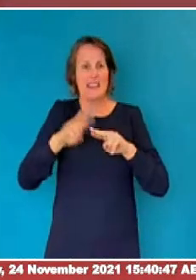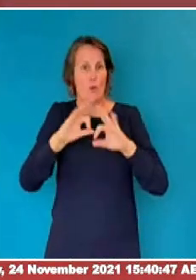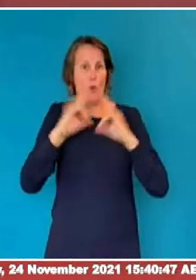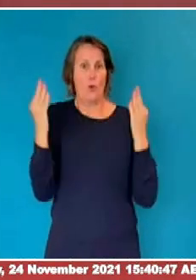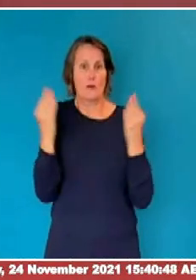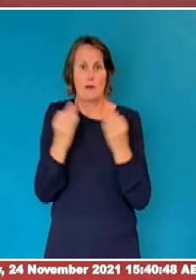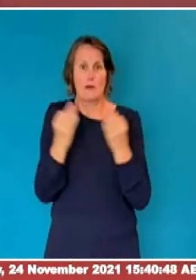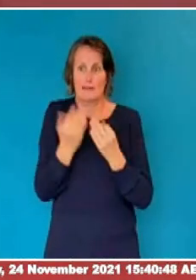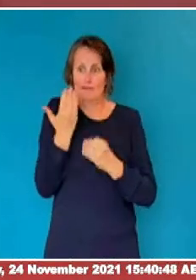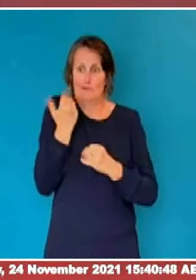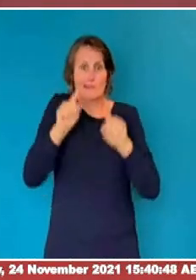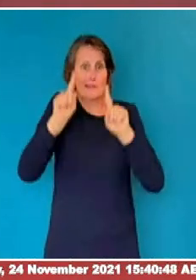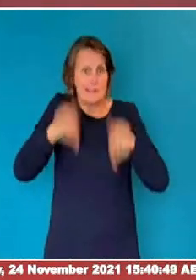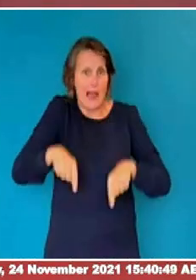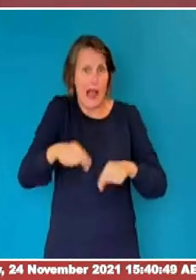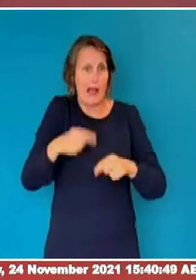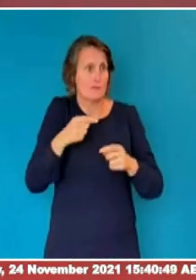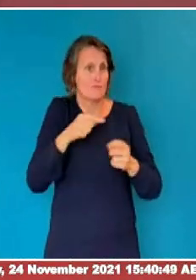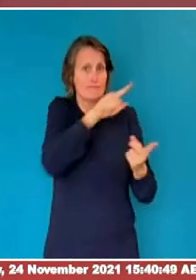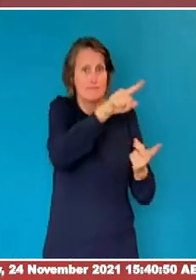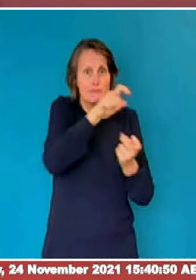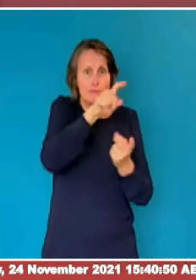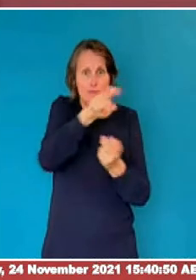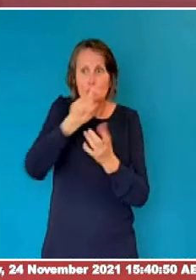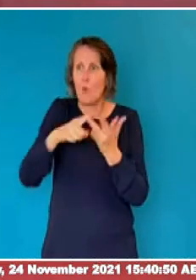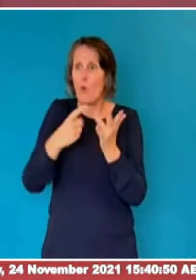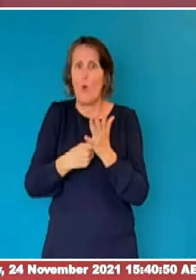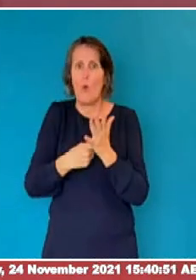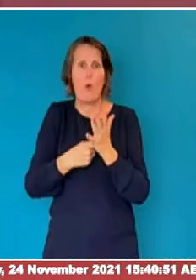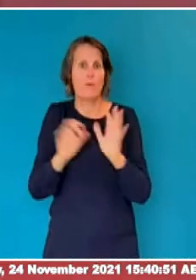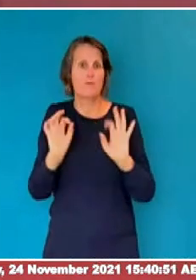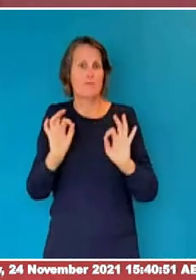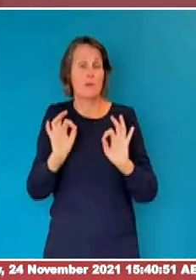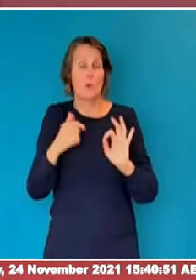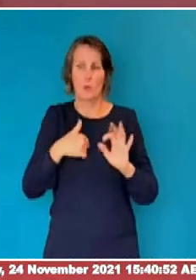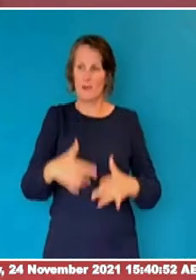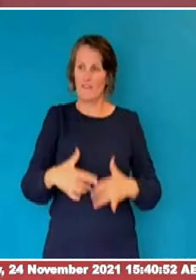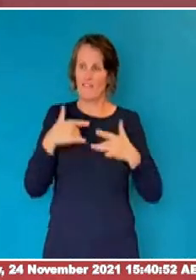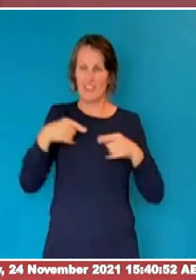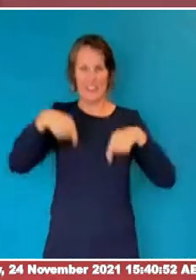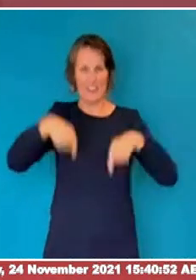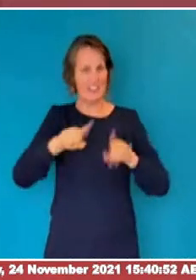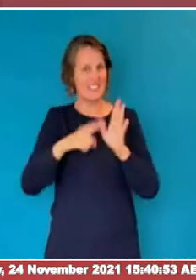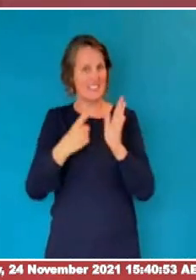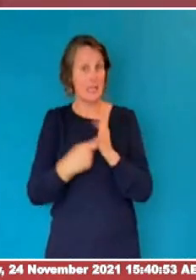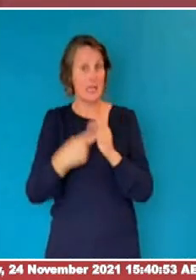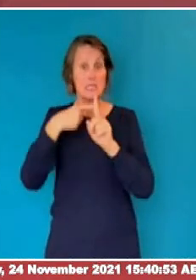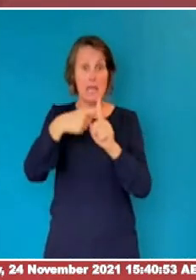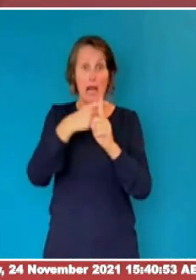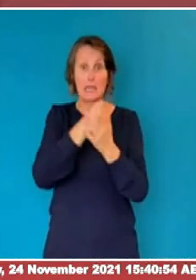And we felt that this year, for the first time, we removed that target and our focus is